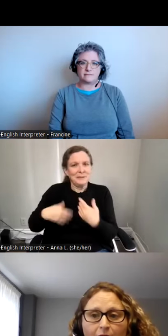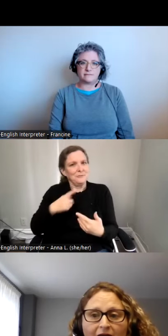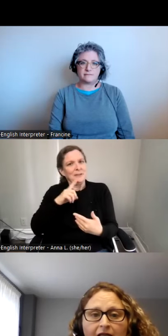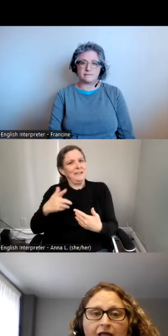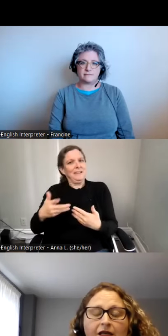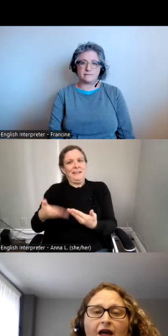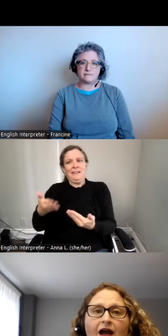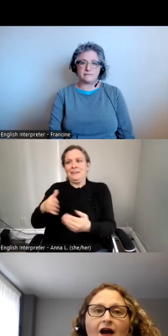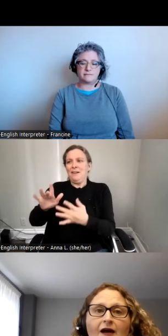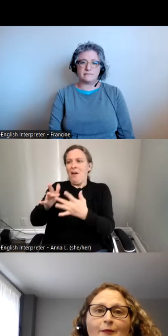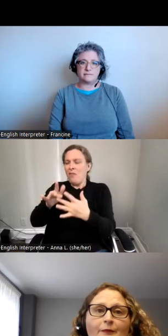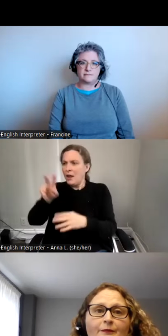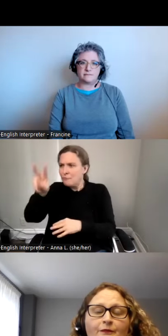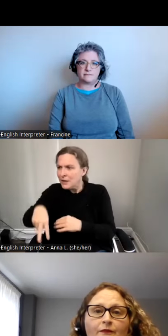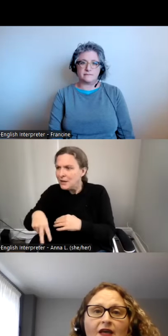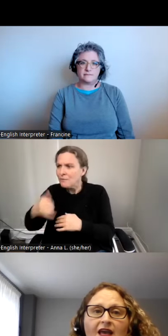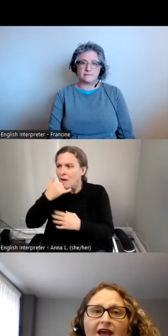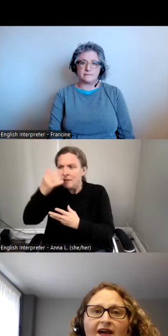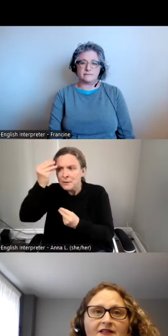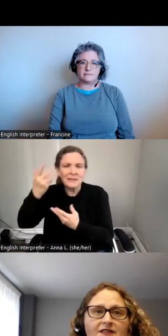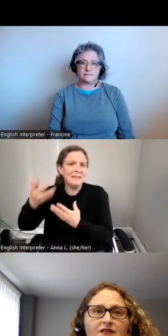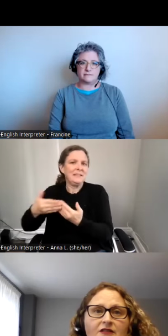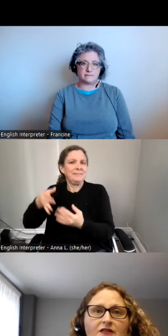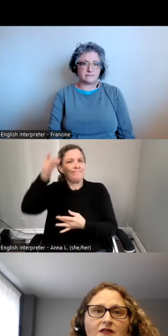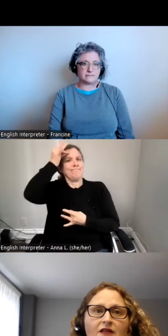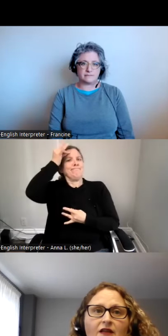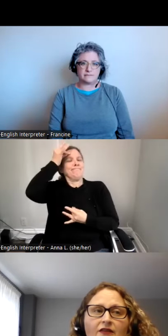. A lot. And it's very hard to combat all of that